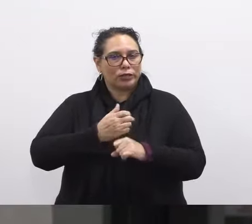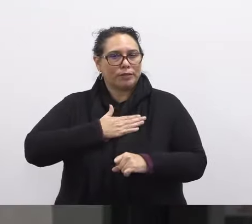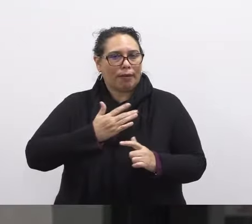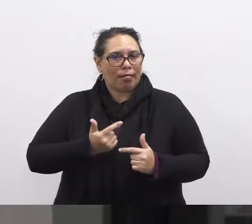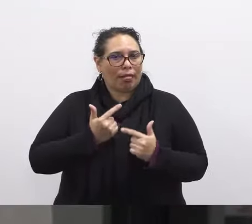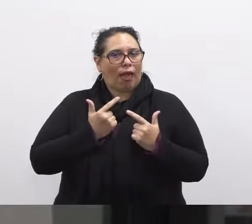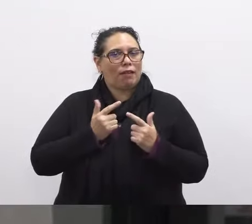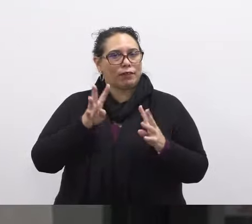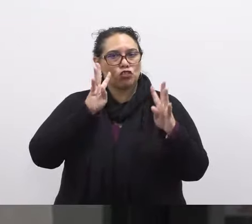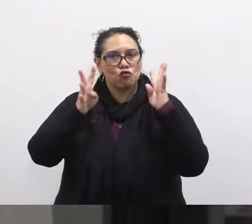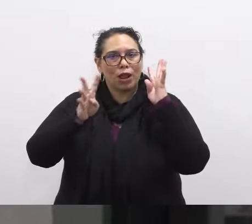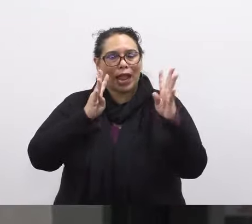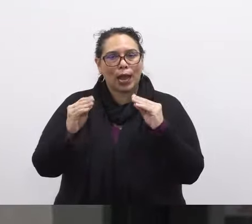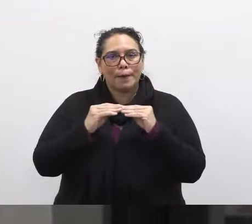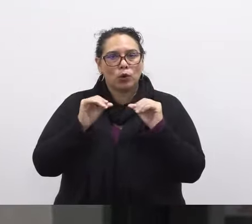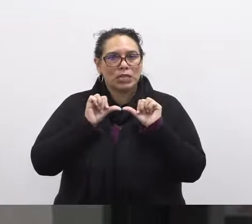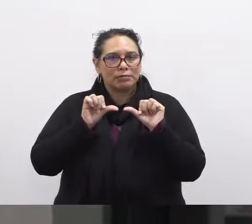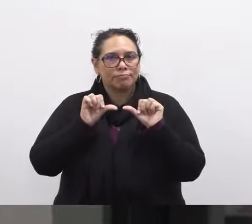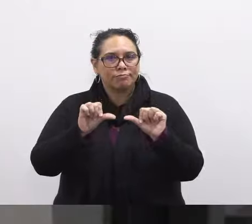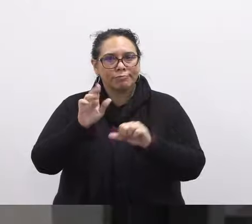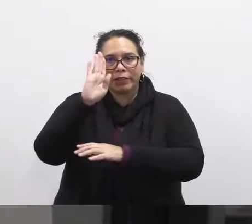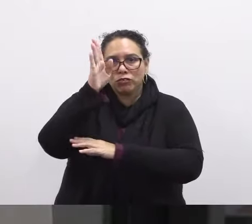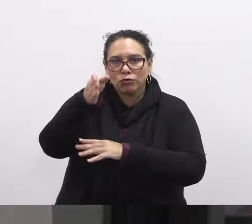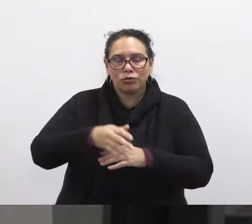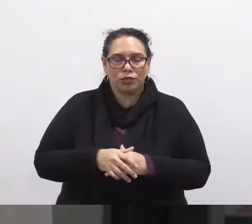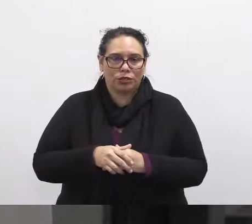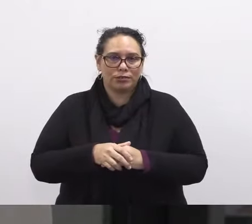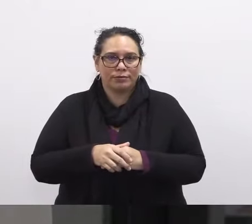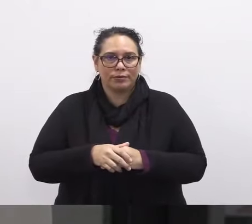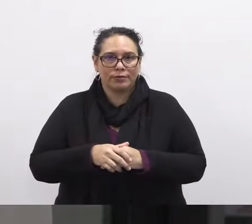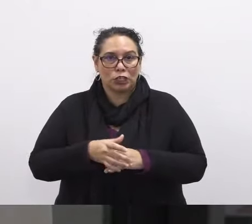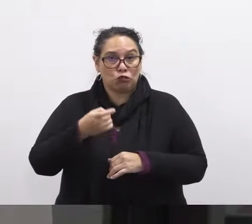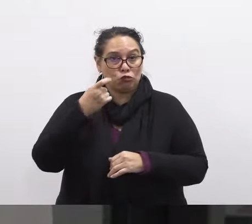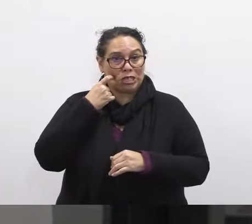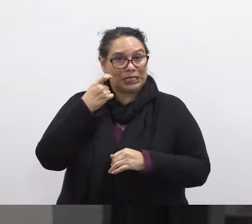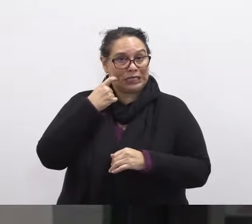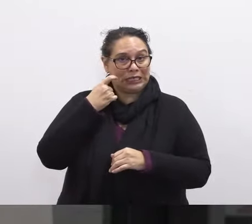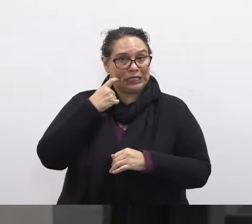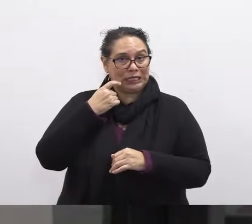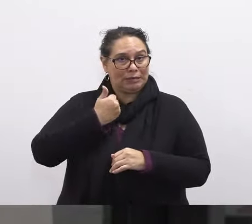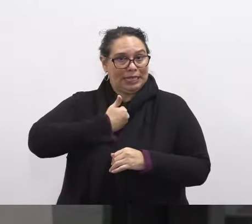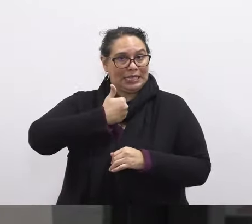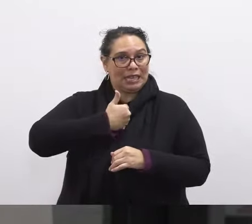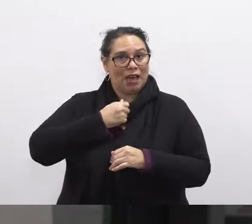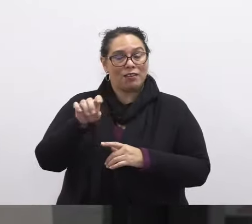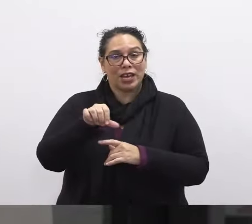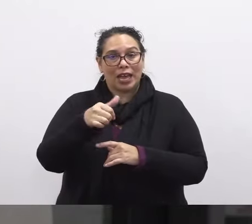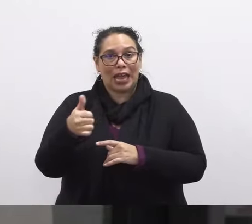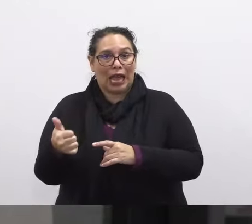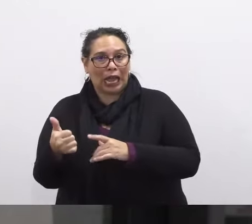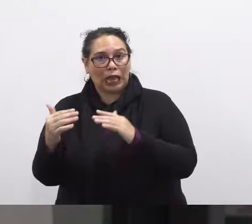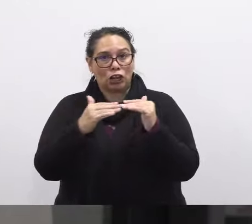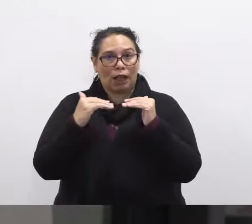to creating a more sustainable future. Most recently, myself and my other colleagues have been helping cities